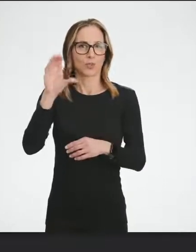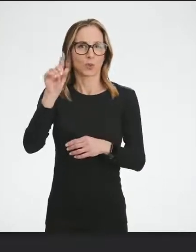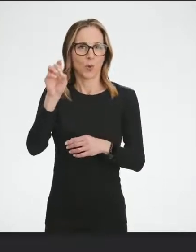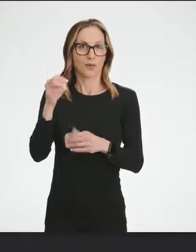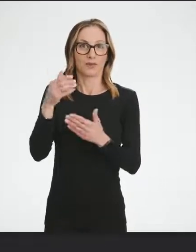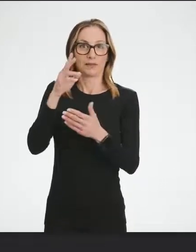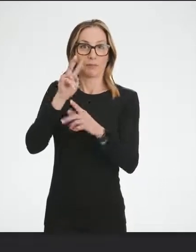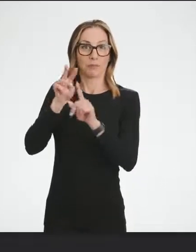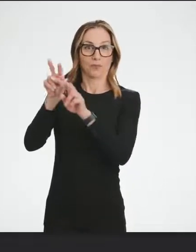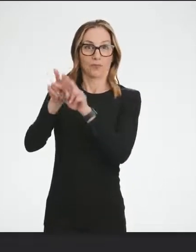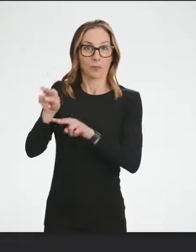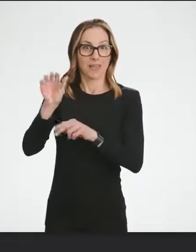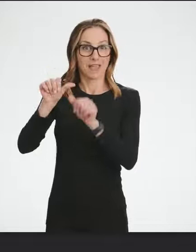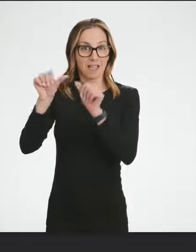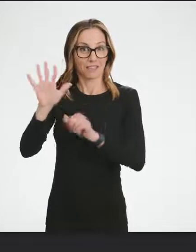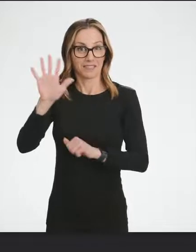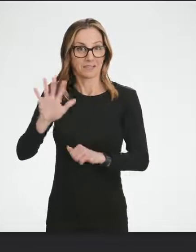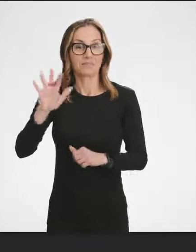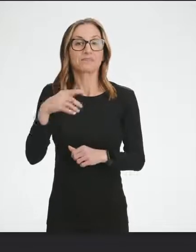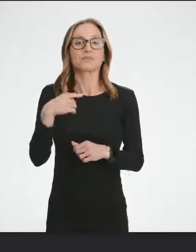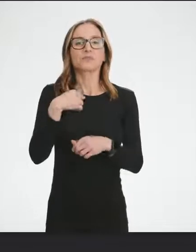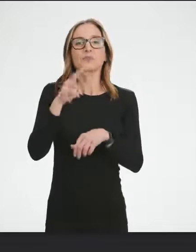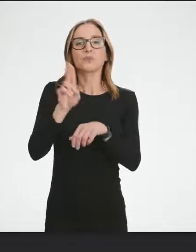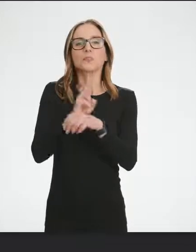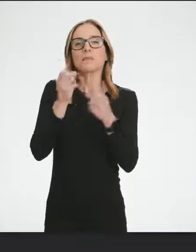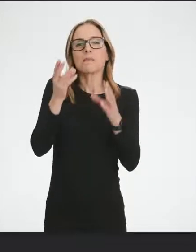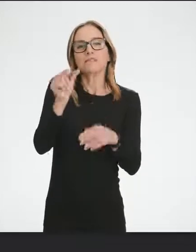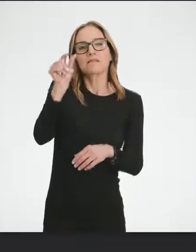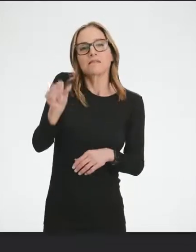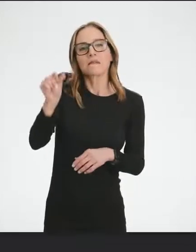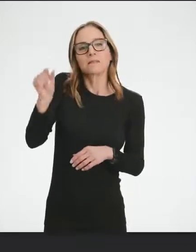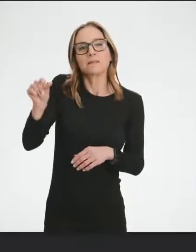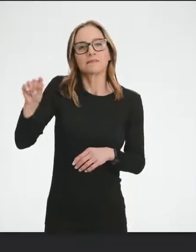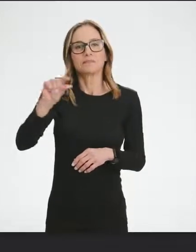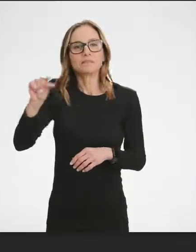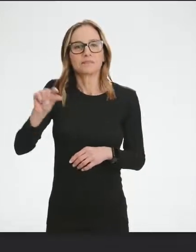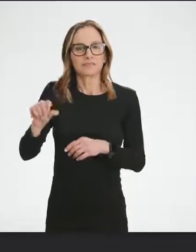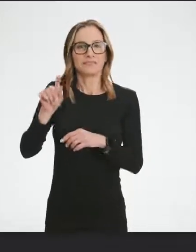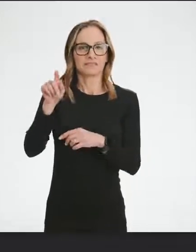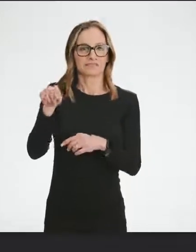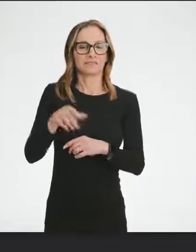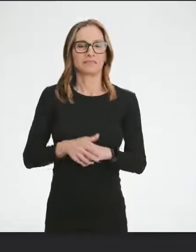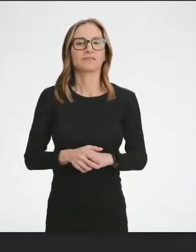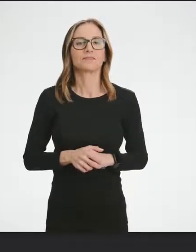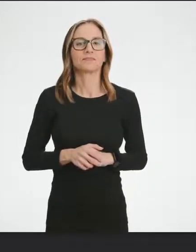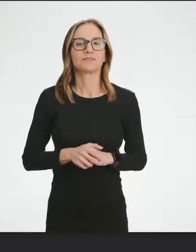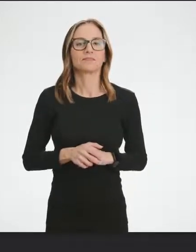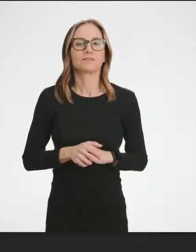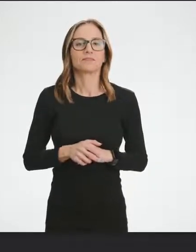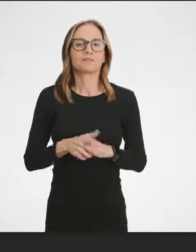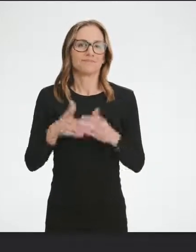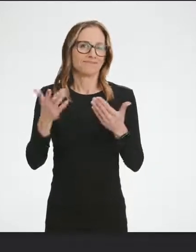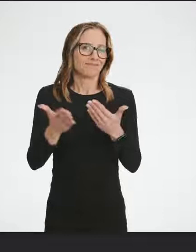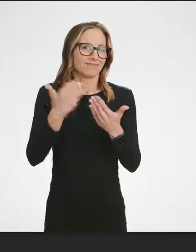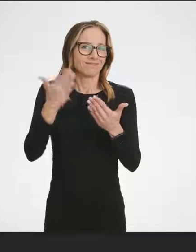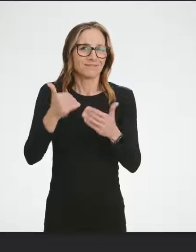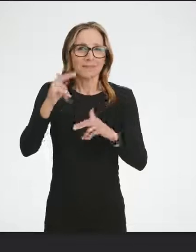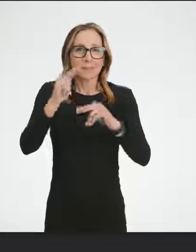I'm also using the new multicolumn SwiftUI table view. Let me show you how easy it is to build this chart.